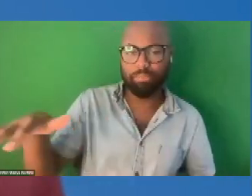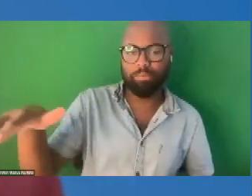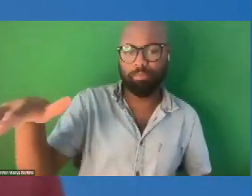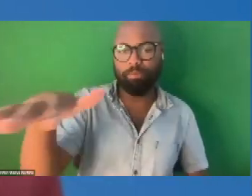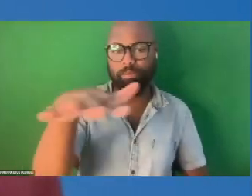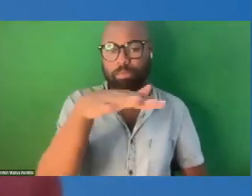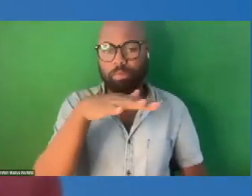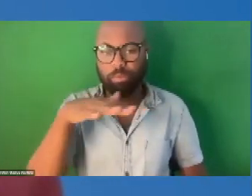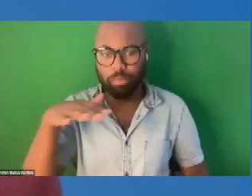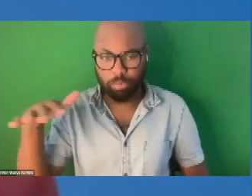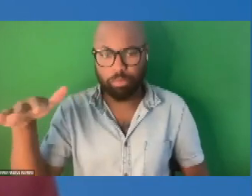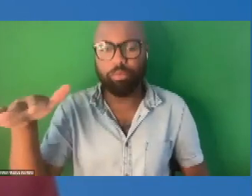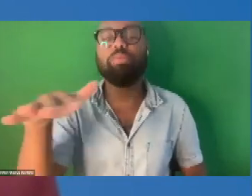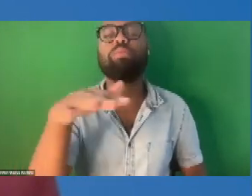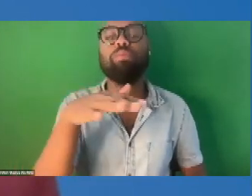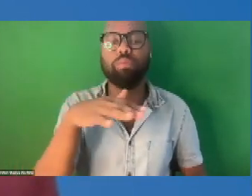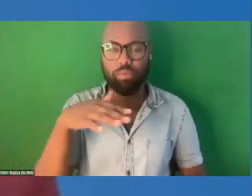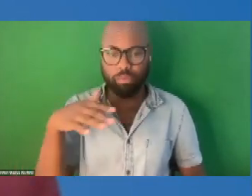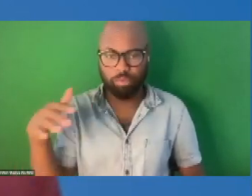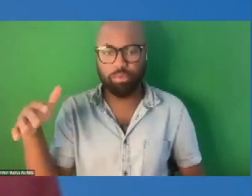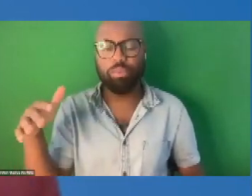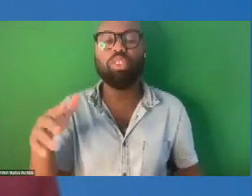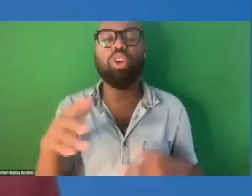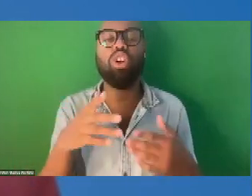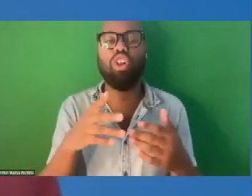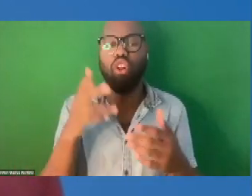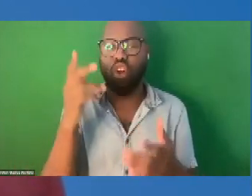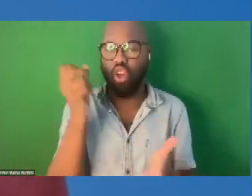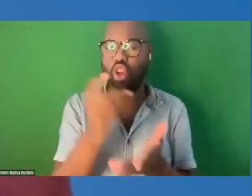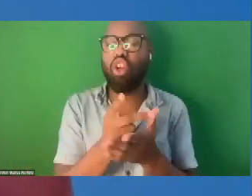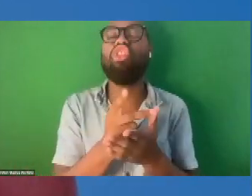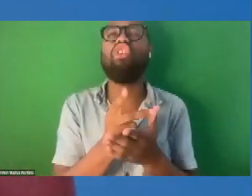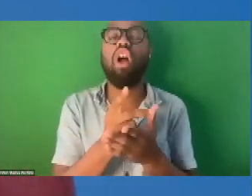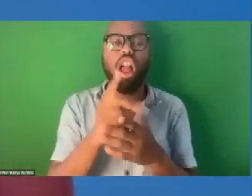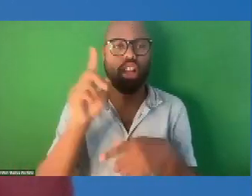all the slots that are authorized under their waivers. We see this in California,